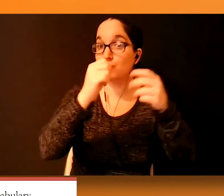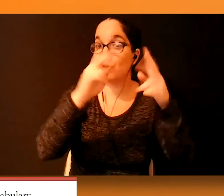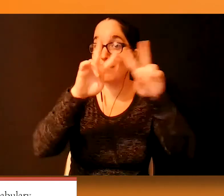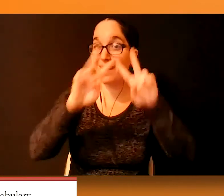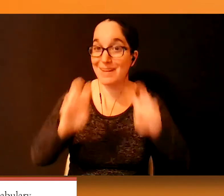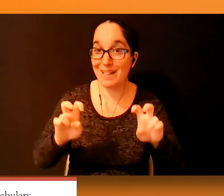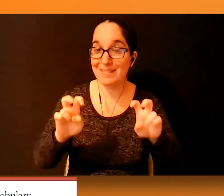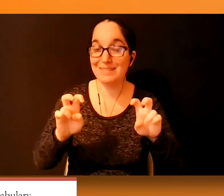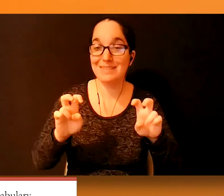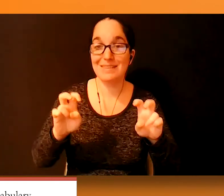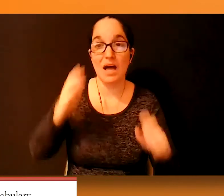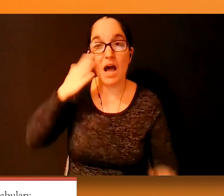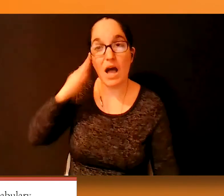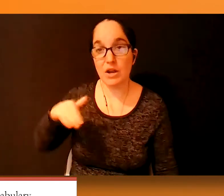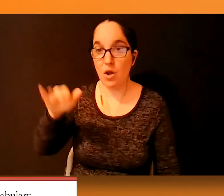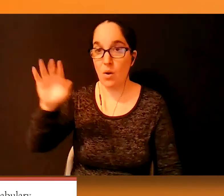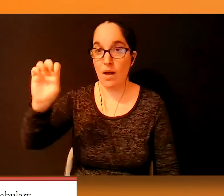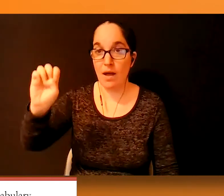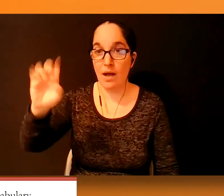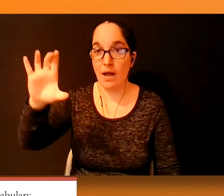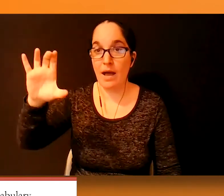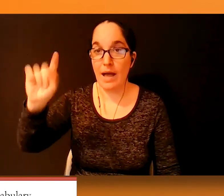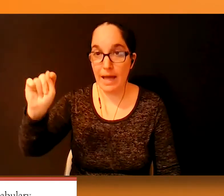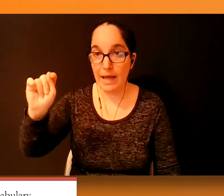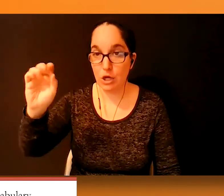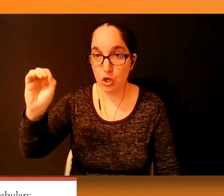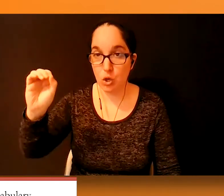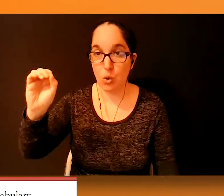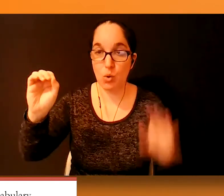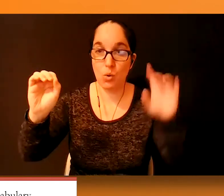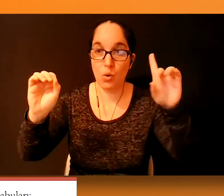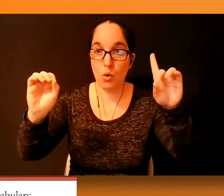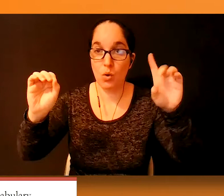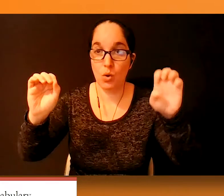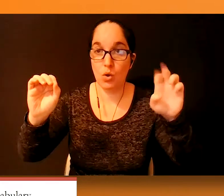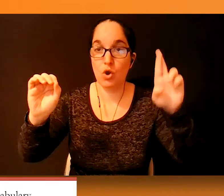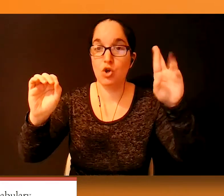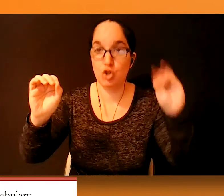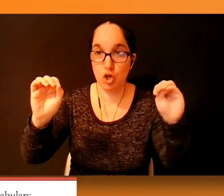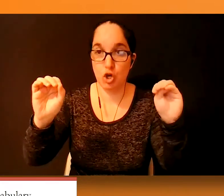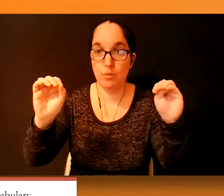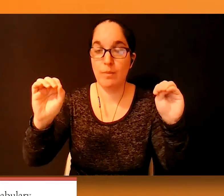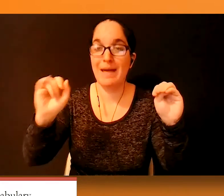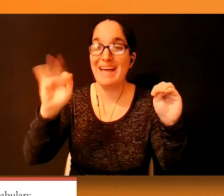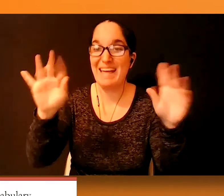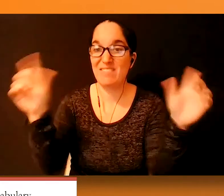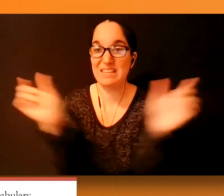Also, is that a word that they could break apart? So, structural analysis. Like I was telling you, I know what "ecto" and "derm" means.